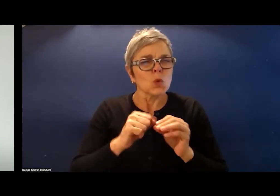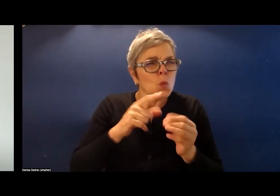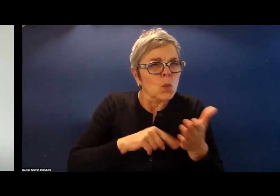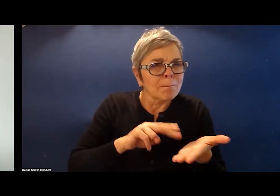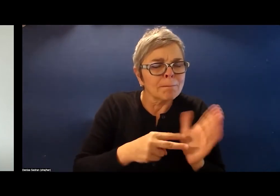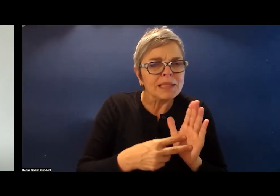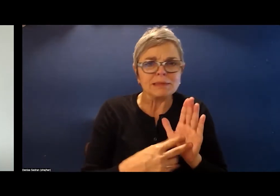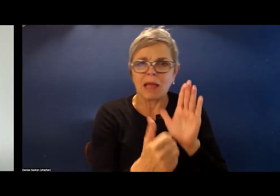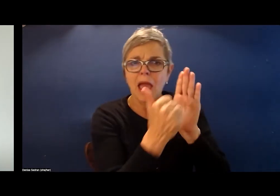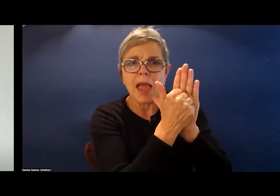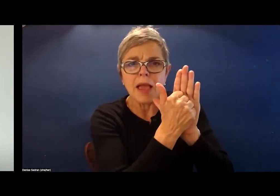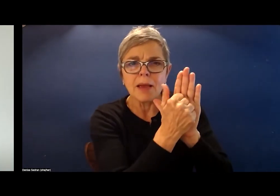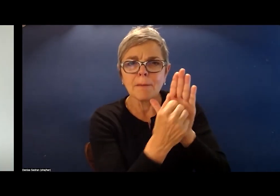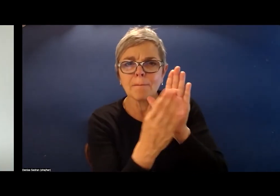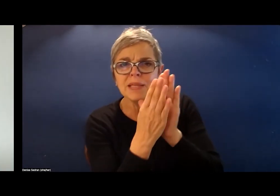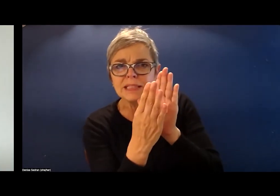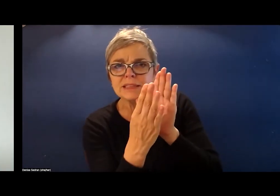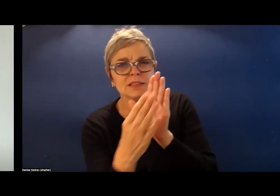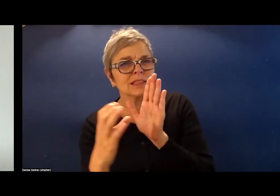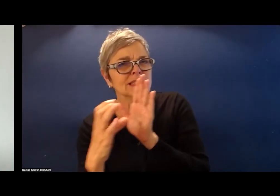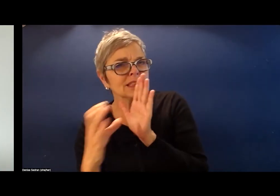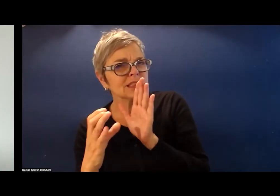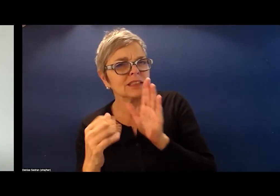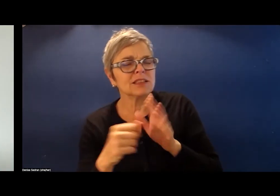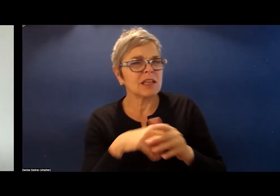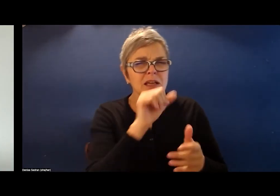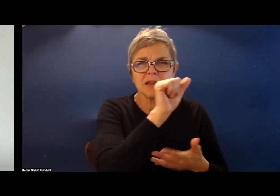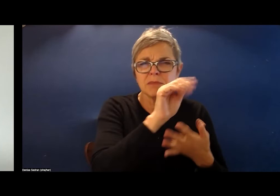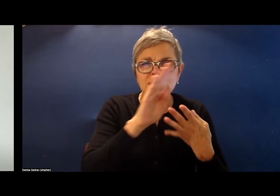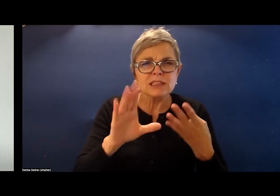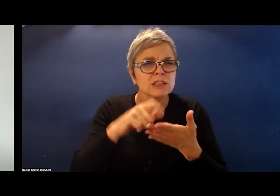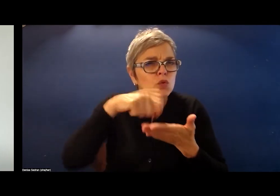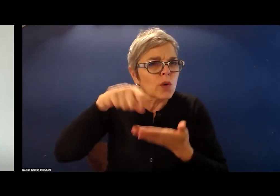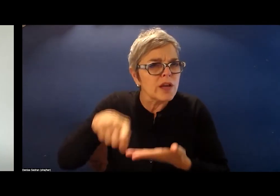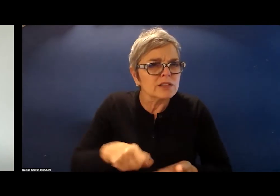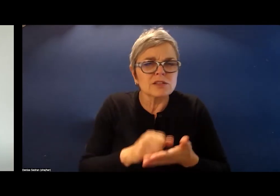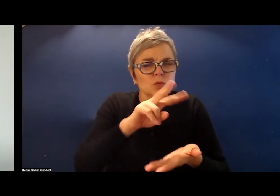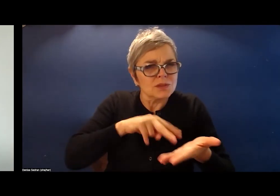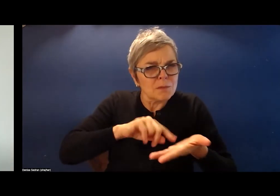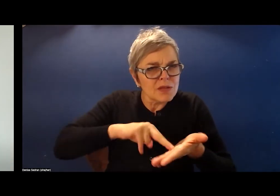And what emerged from that conversation were all of the limits of our frame,